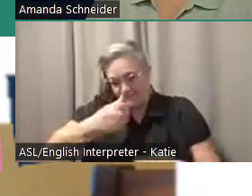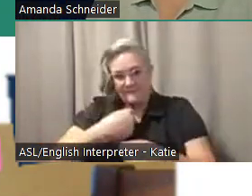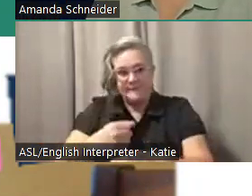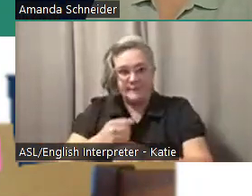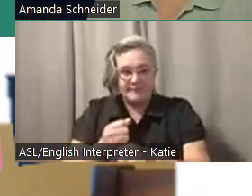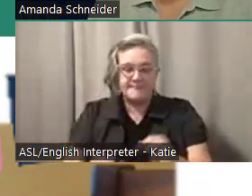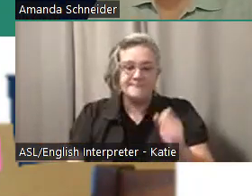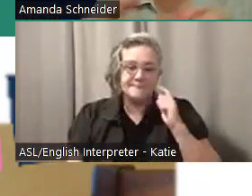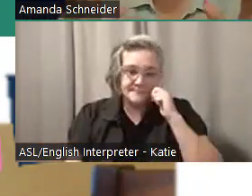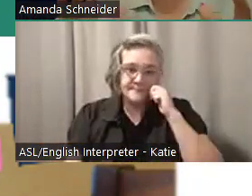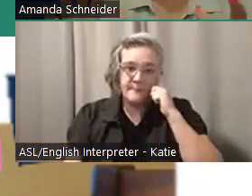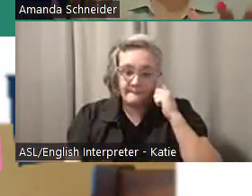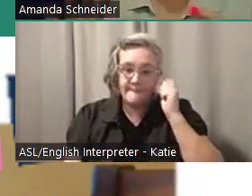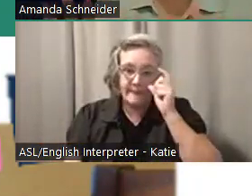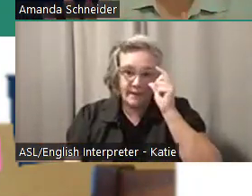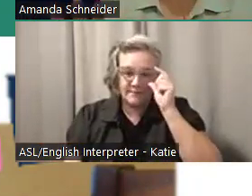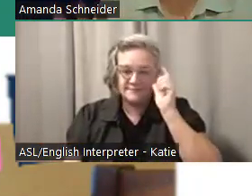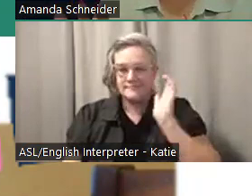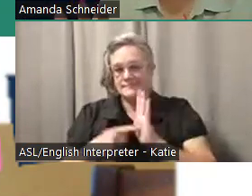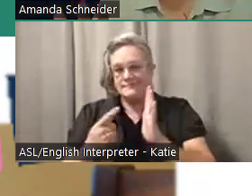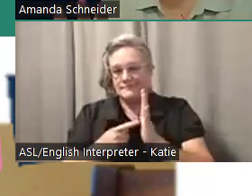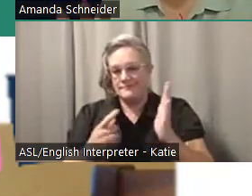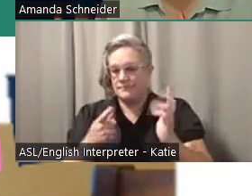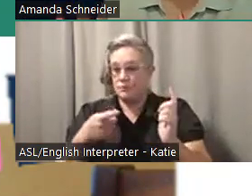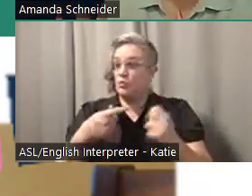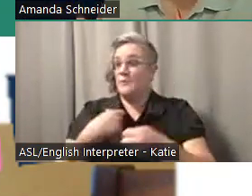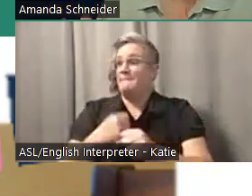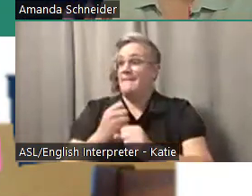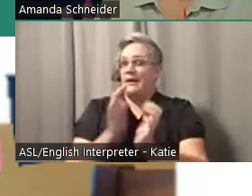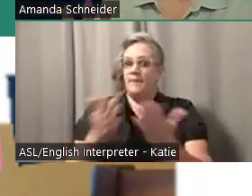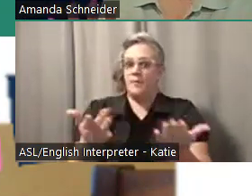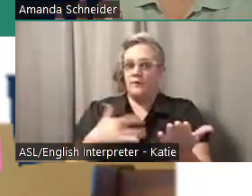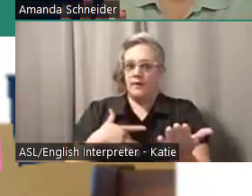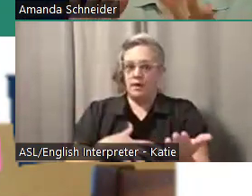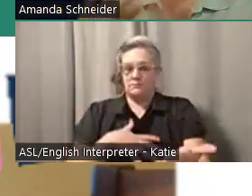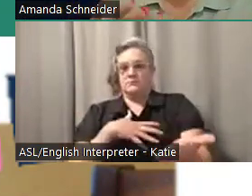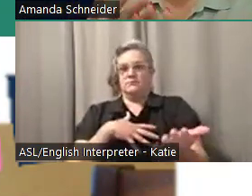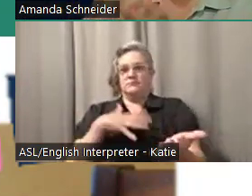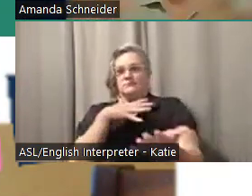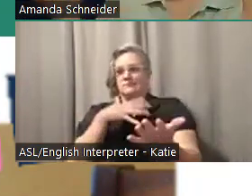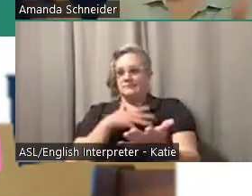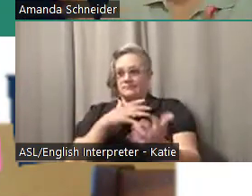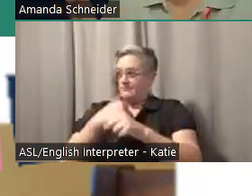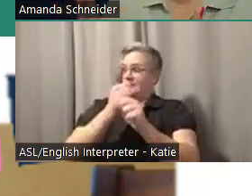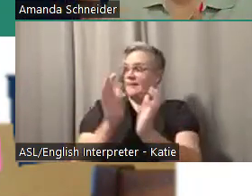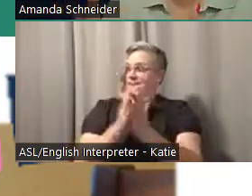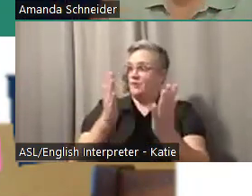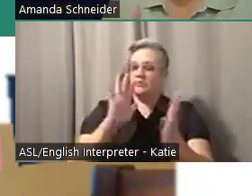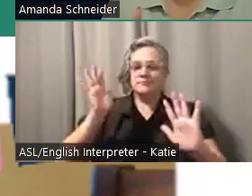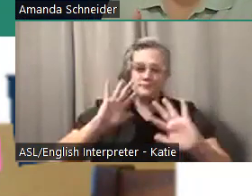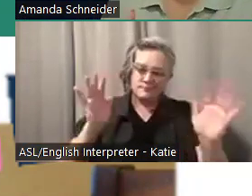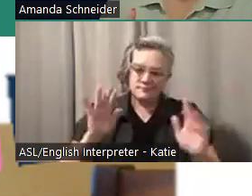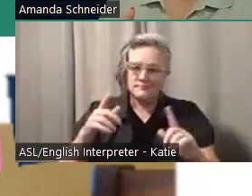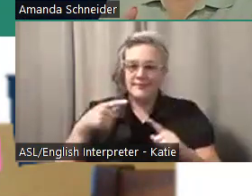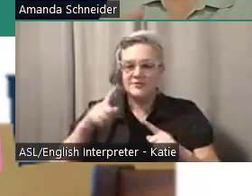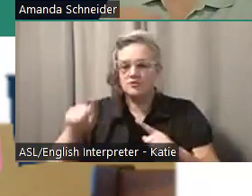Um, so sometimes that word, like, you're making a book, can feel intimidating, um, but really, I want you to understand this is a category.